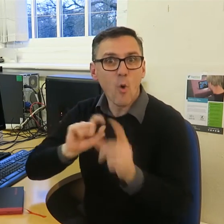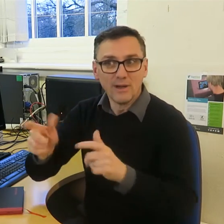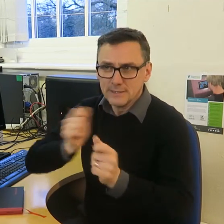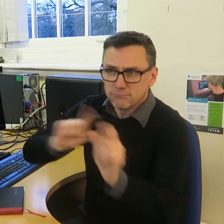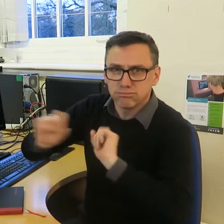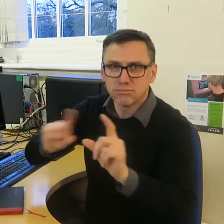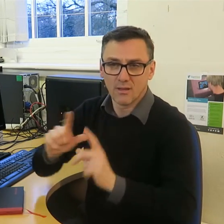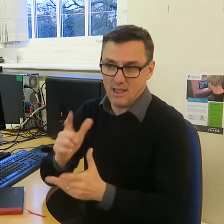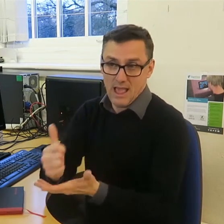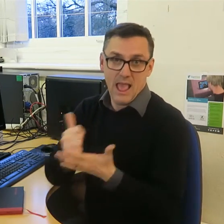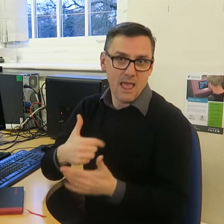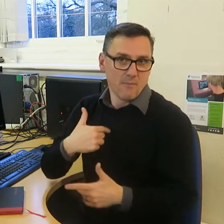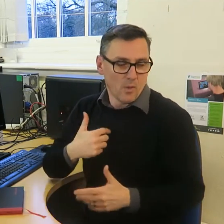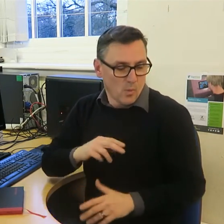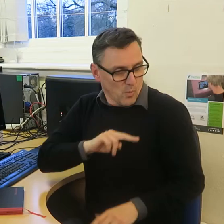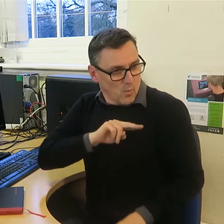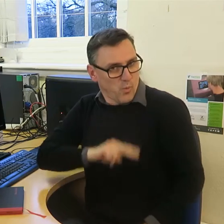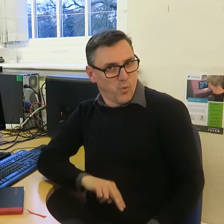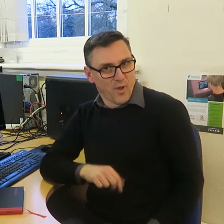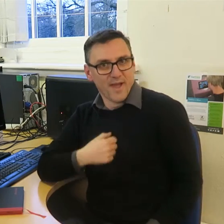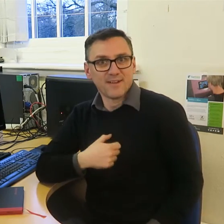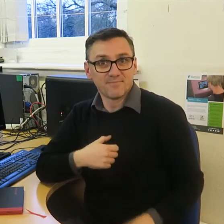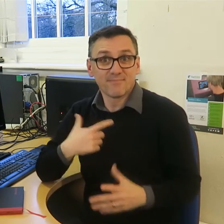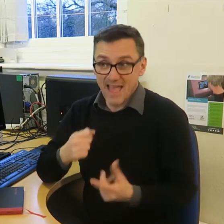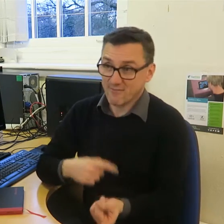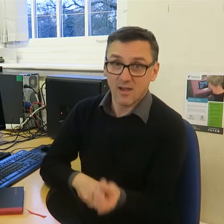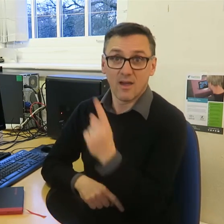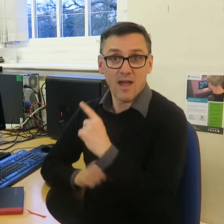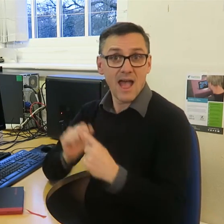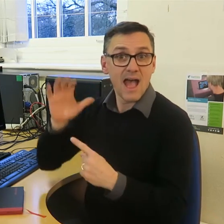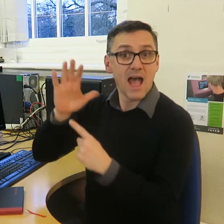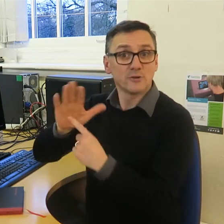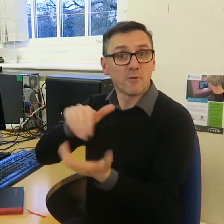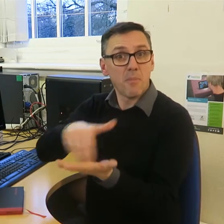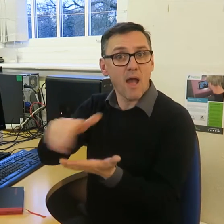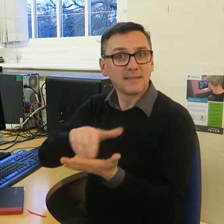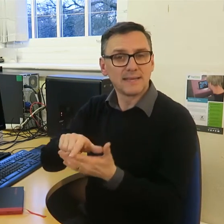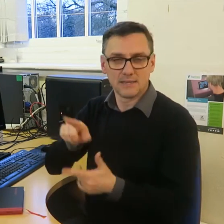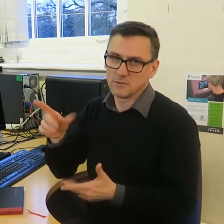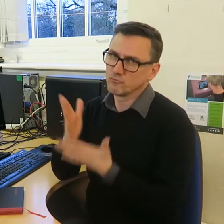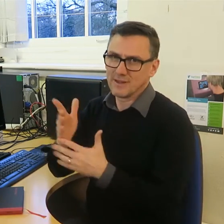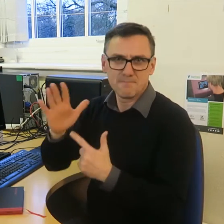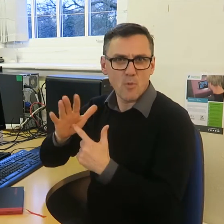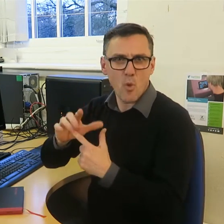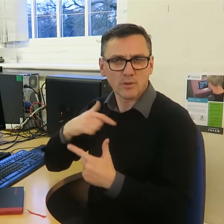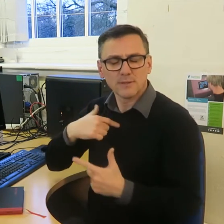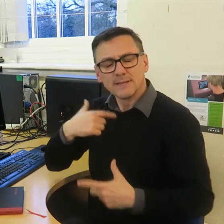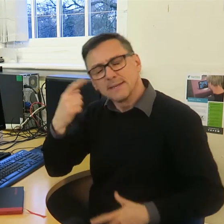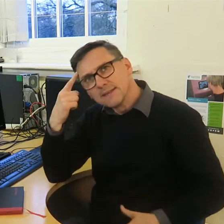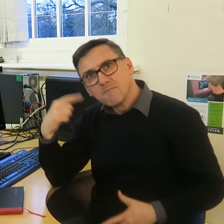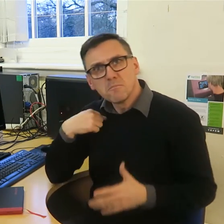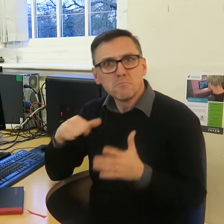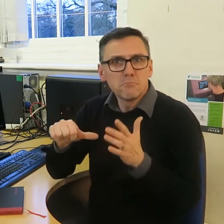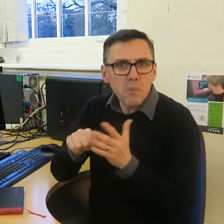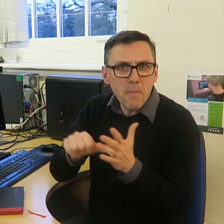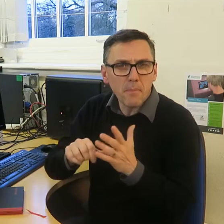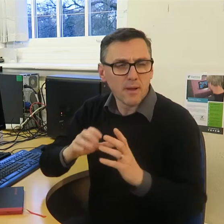In our operations team our senior colleague is hearing and the other Deaf. We have a head of marketing, and they have a really important position.